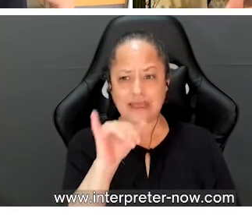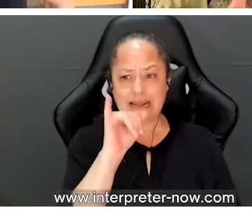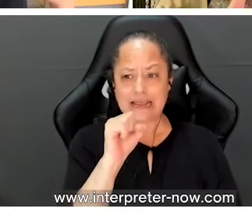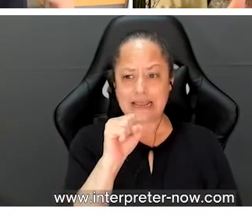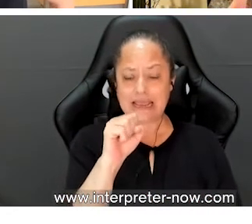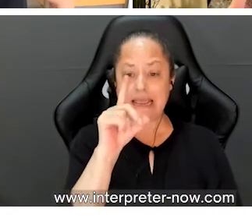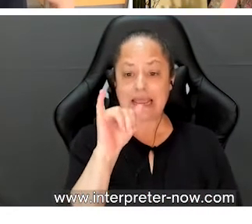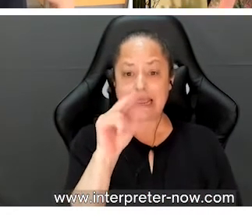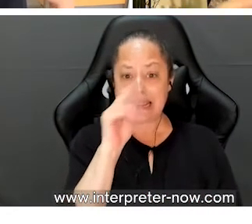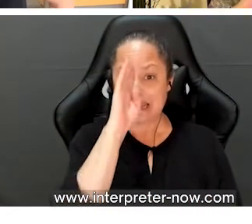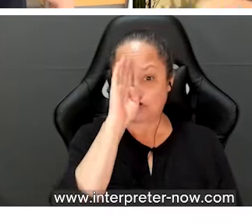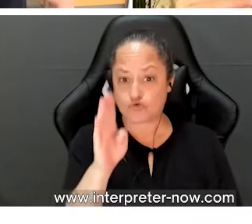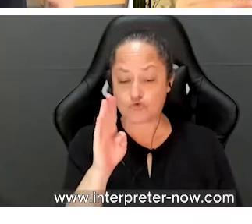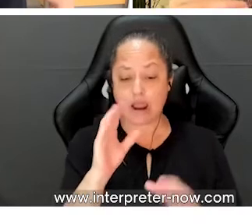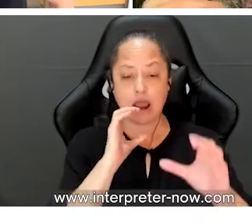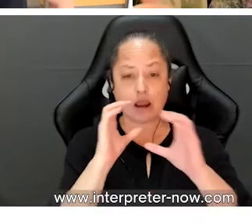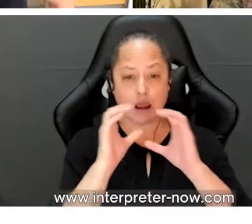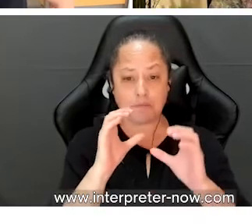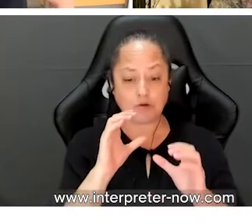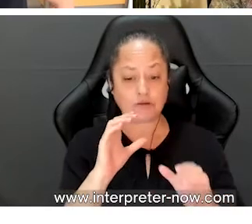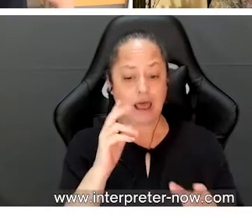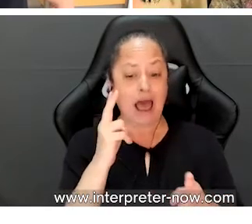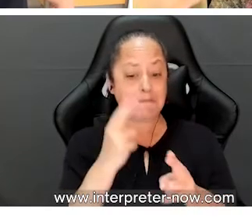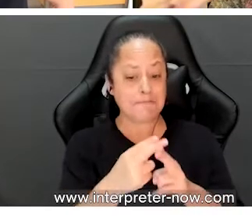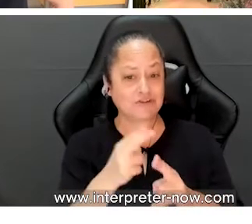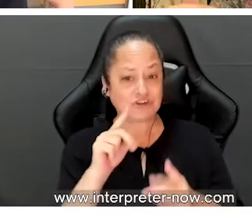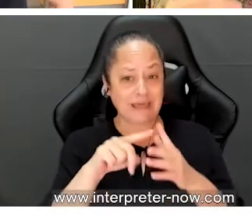as I mentioned at the beginning, is kind of like the norm.